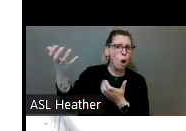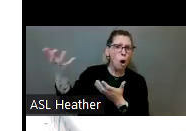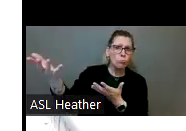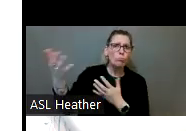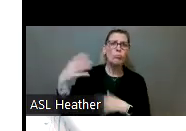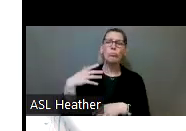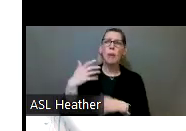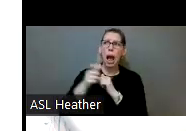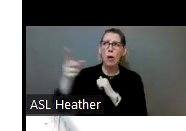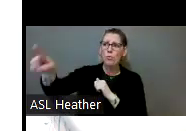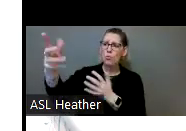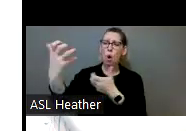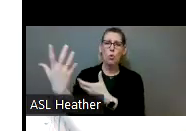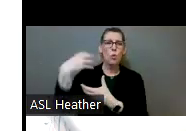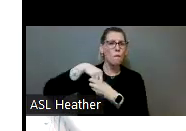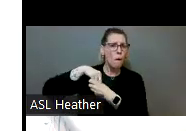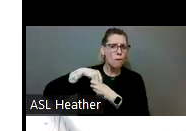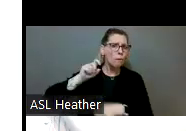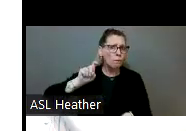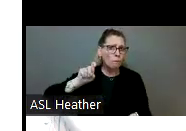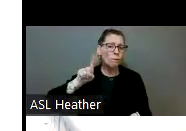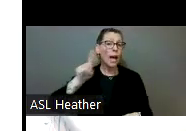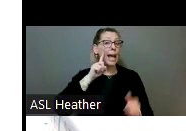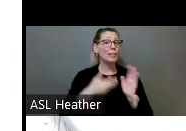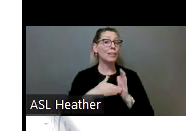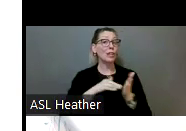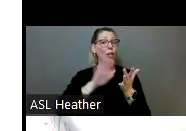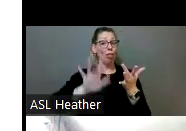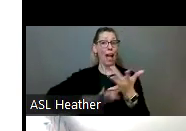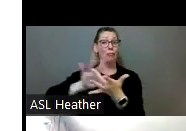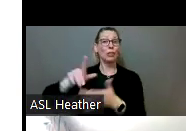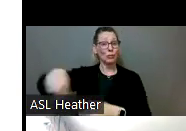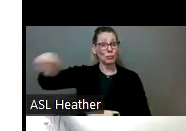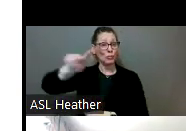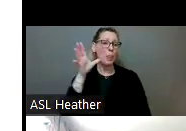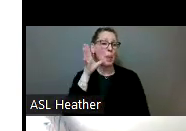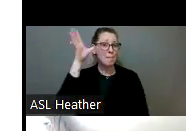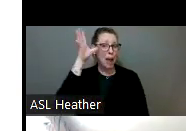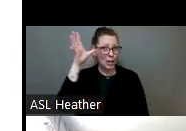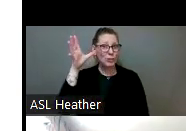involved? Are you doing intentional outreach to parents to make get them in the building to